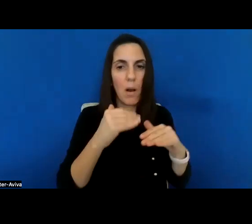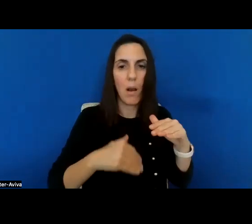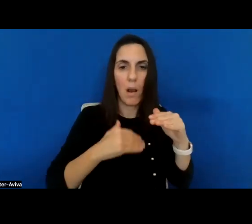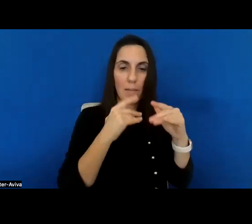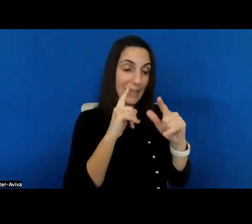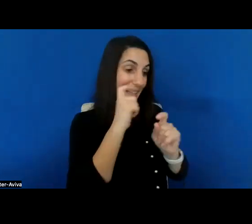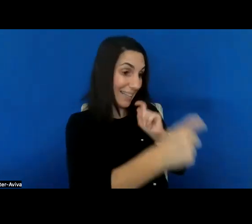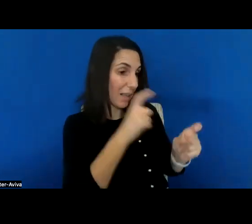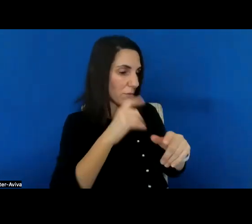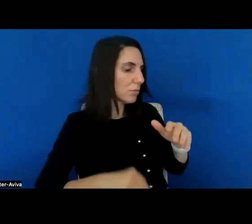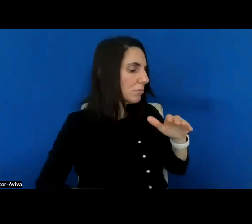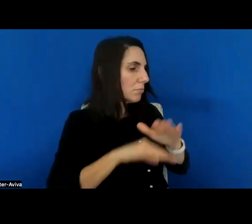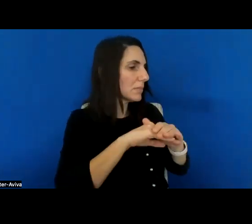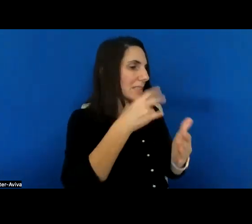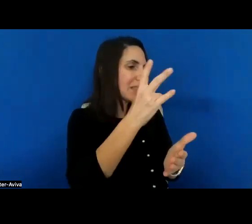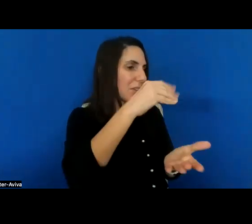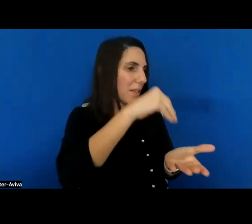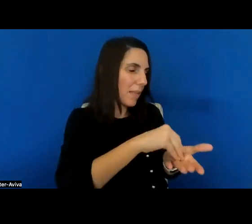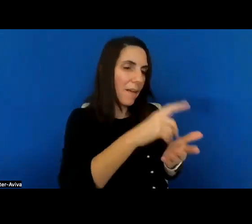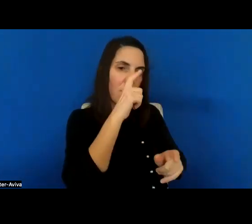year. 11:39:05 Contributions from all sources so